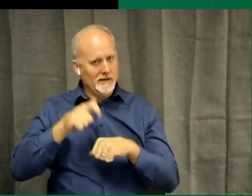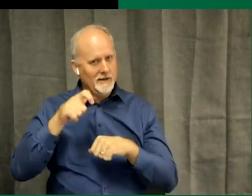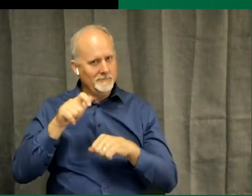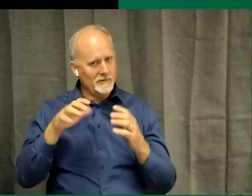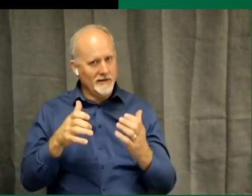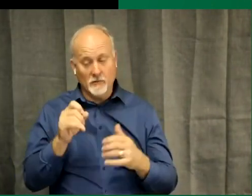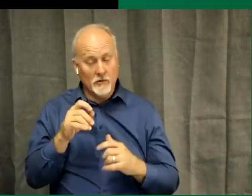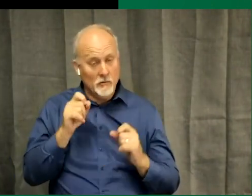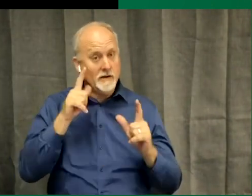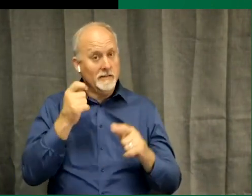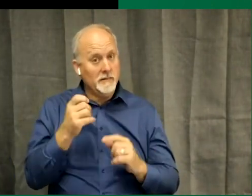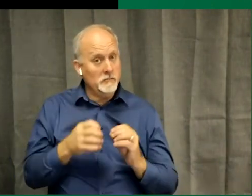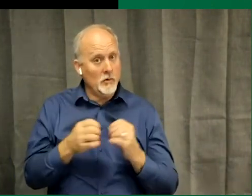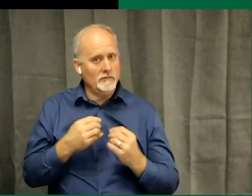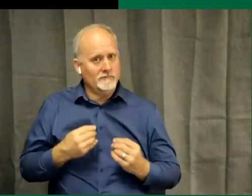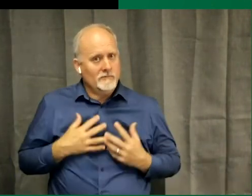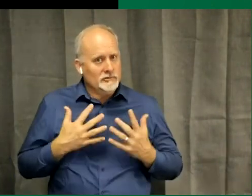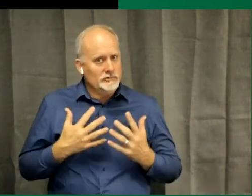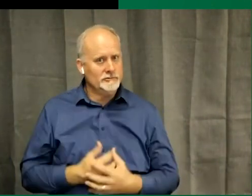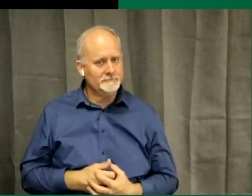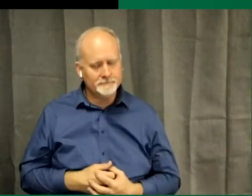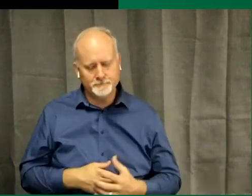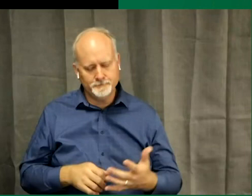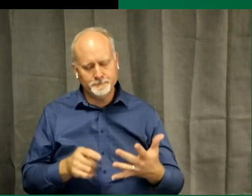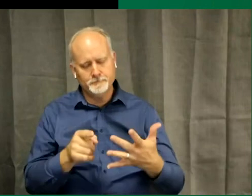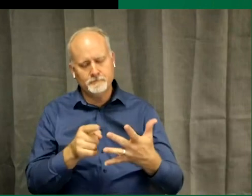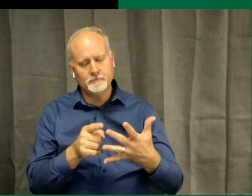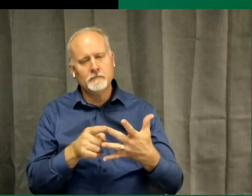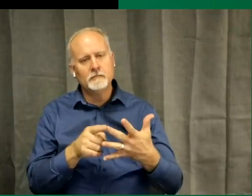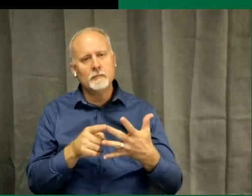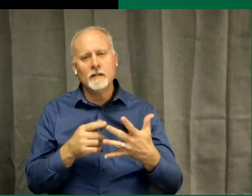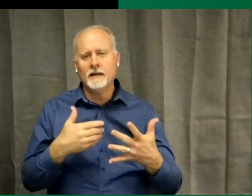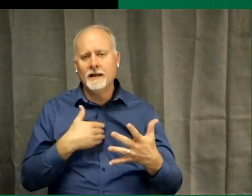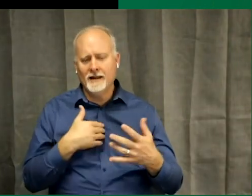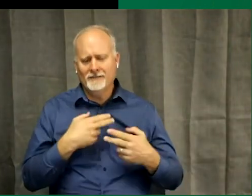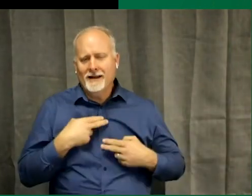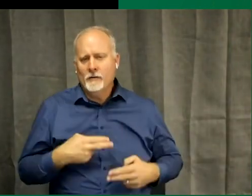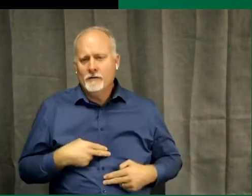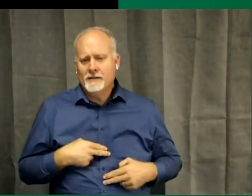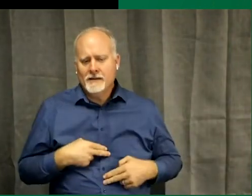feeling a little bit more refreshed the third would be have a healthy routine in place so this